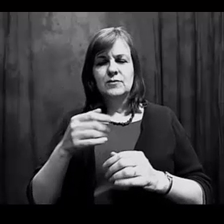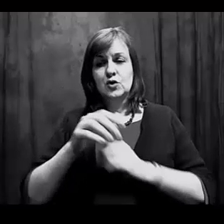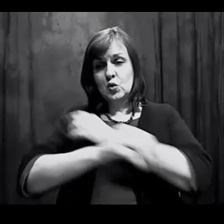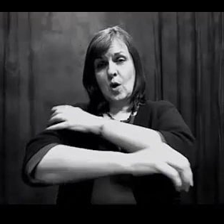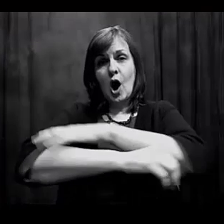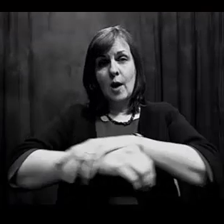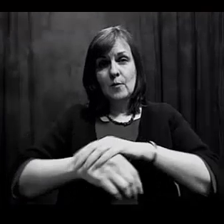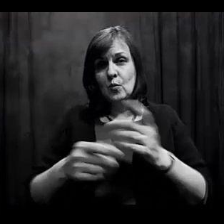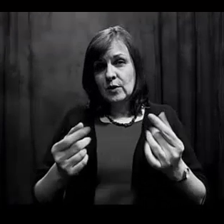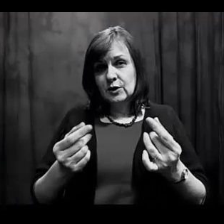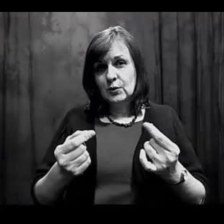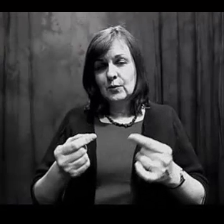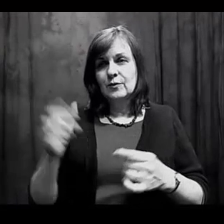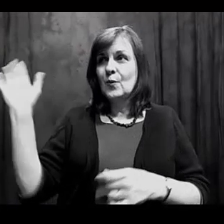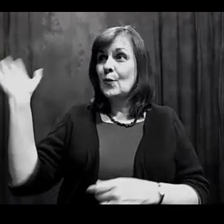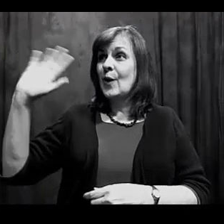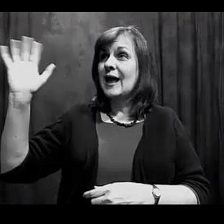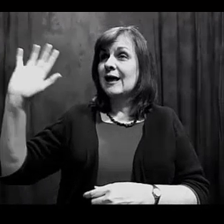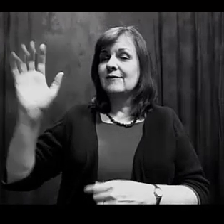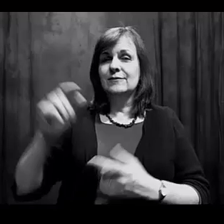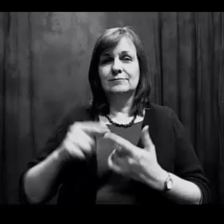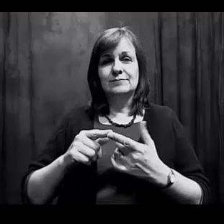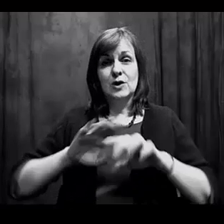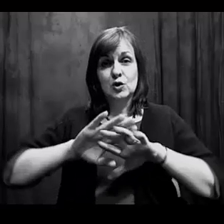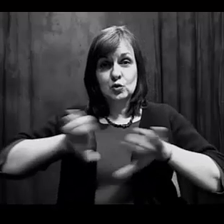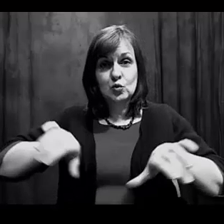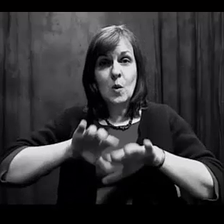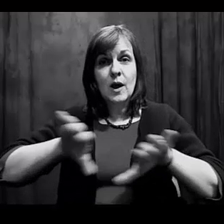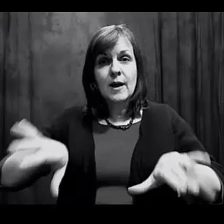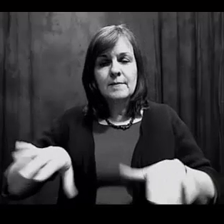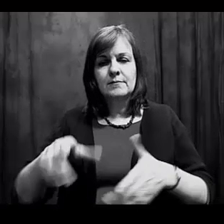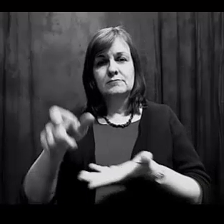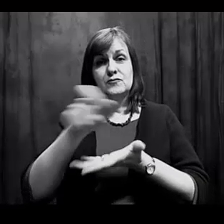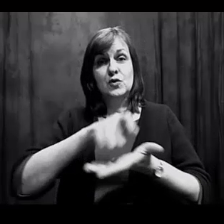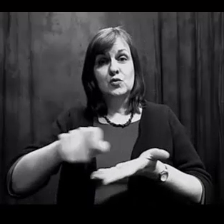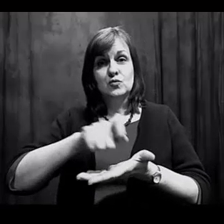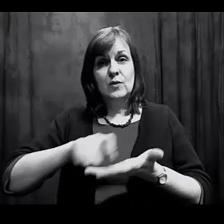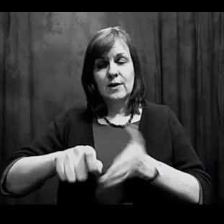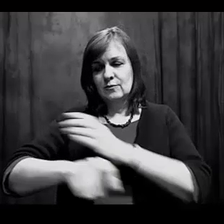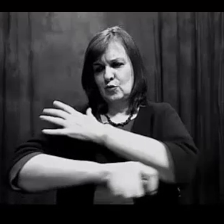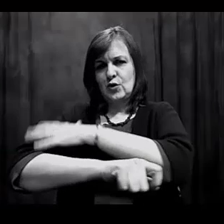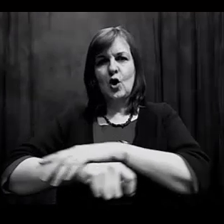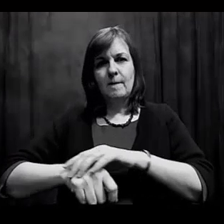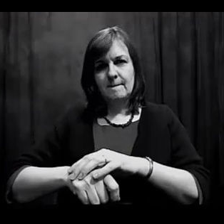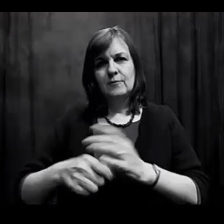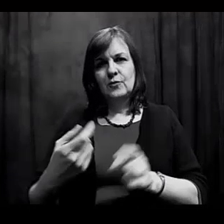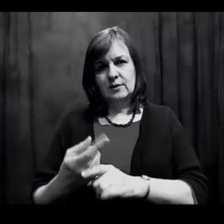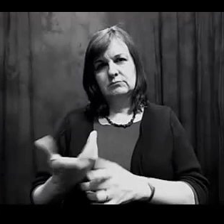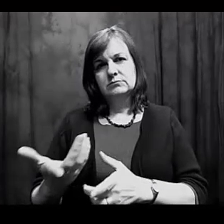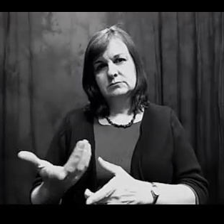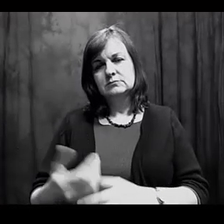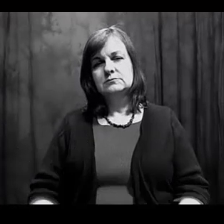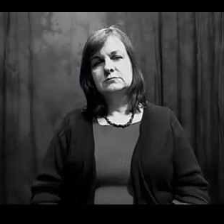we have to look at the fact that some adaptations are simply compromises so we'll look at